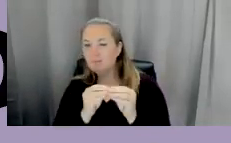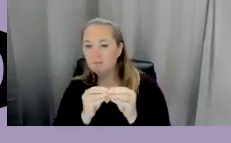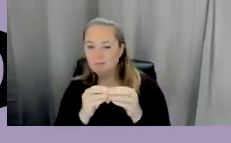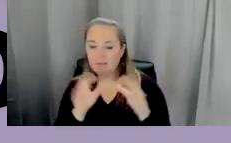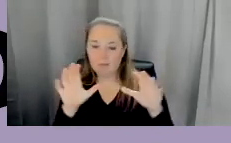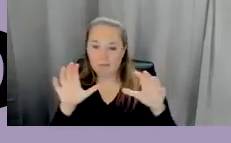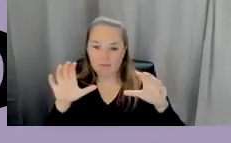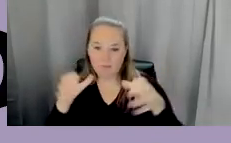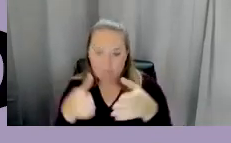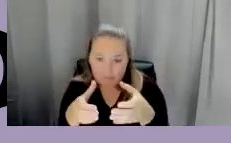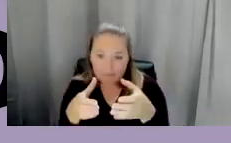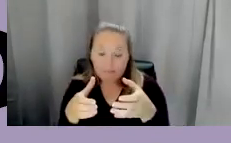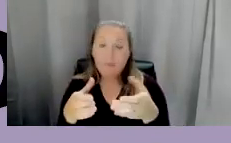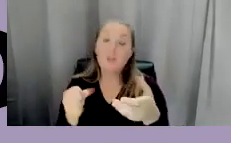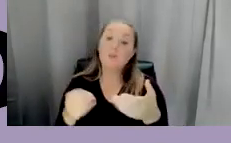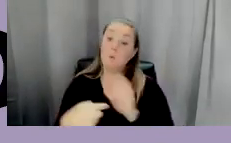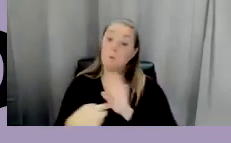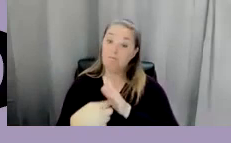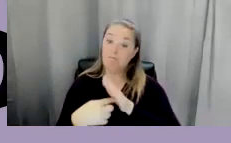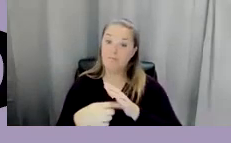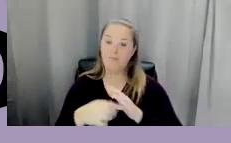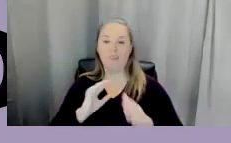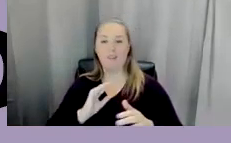, TO USE YOUR WORD, BUT WE WANT, WE DO WANT PROPOSALS